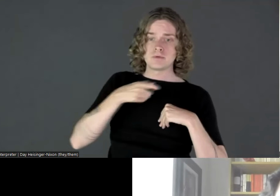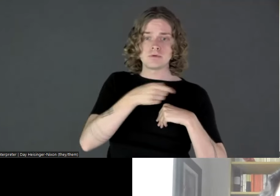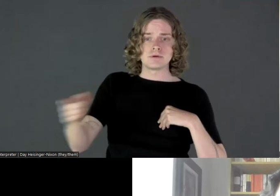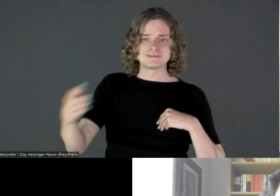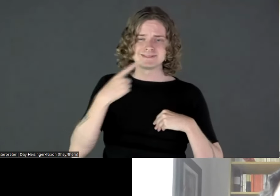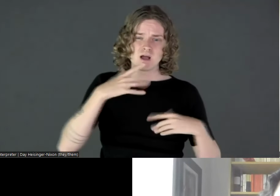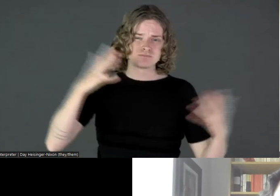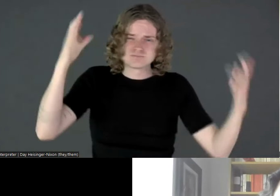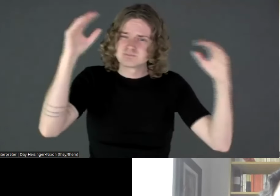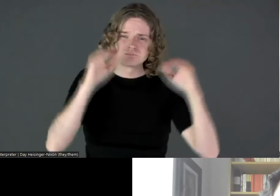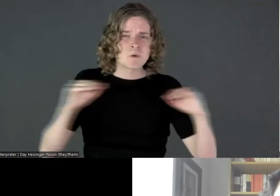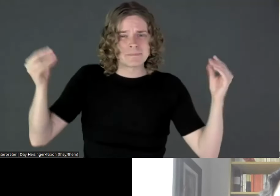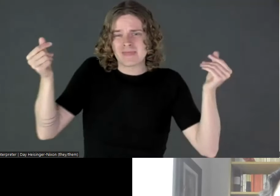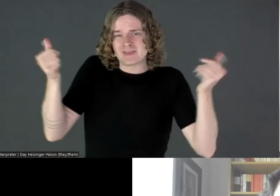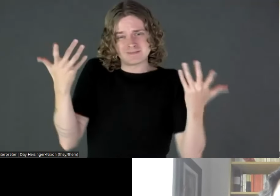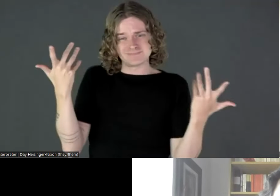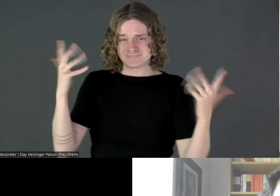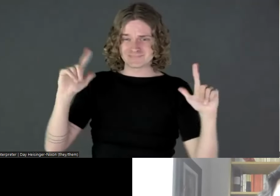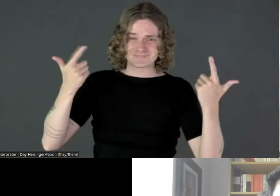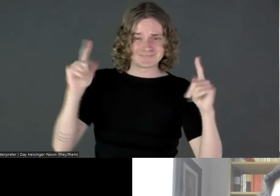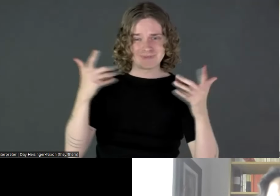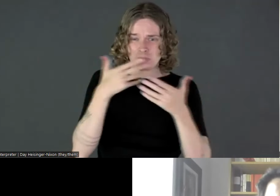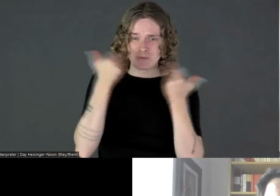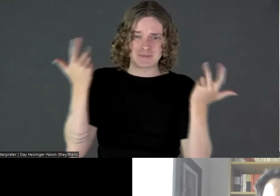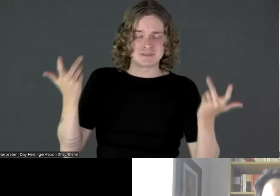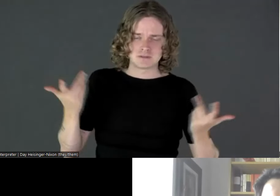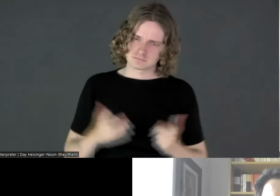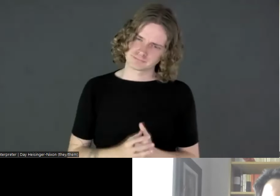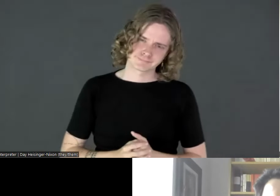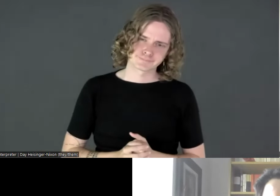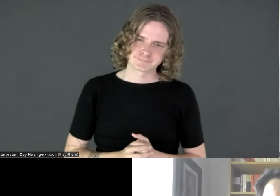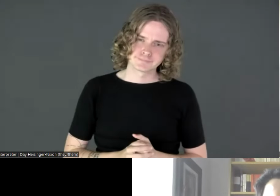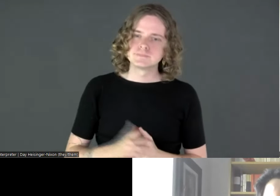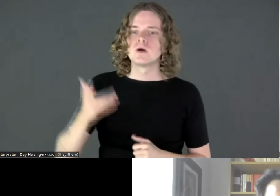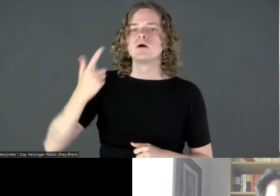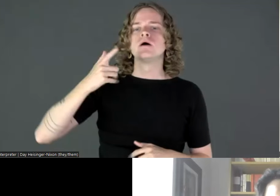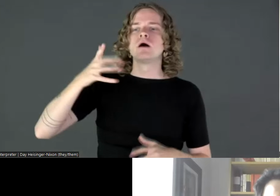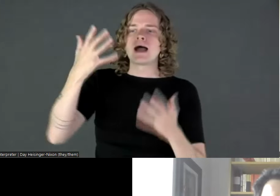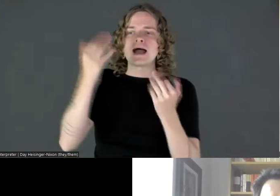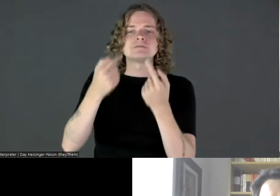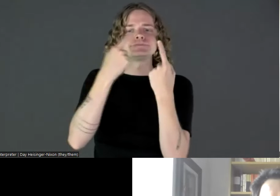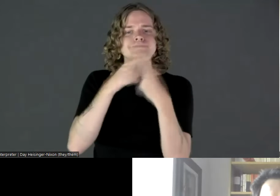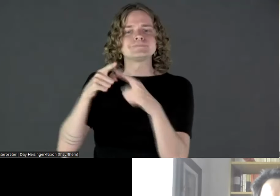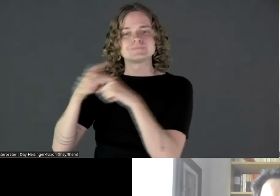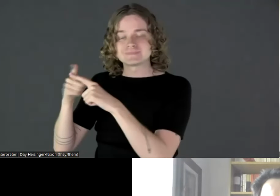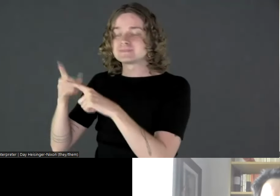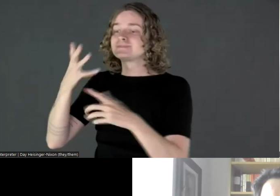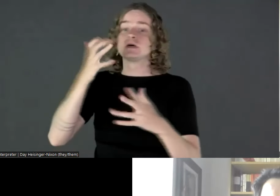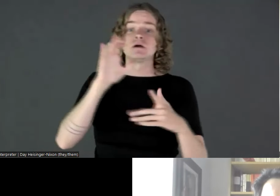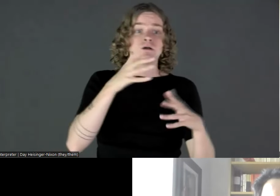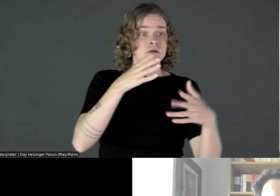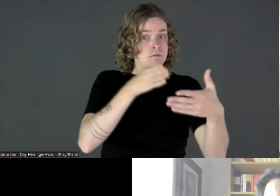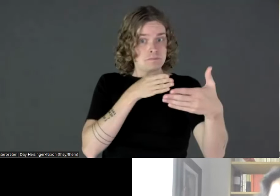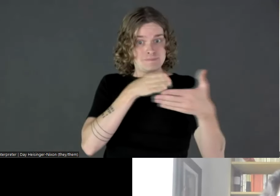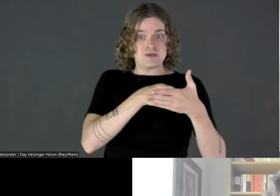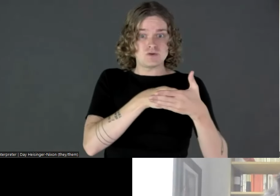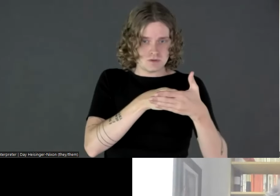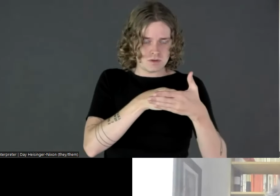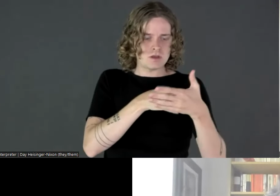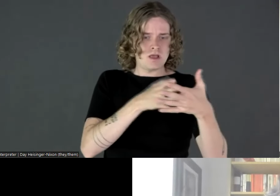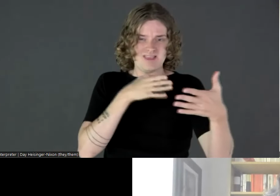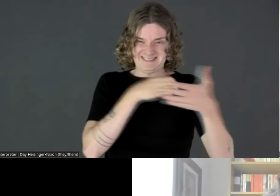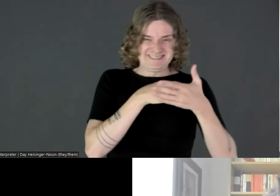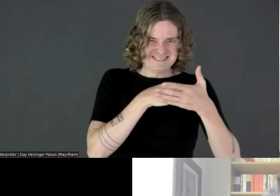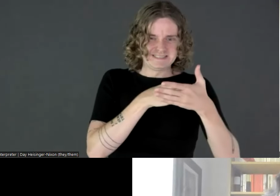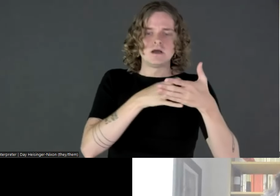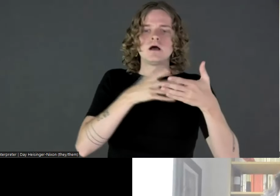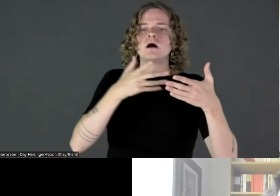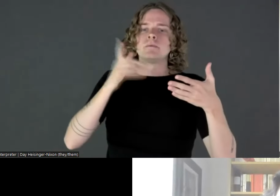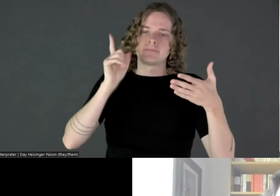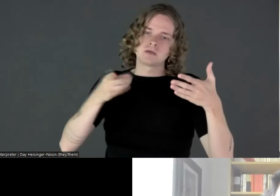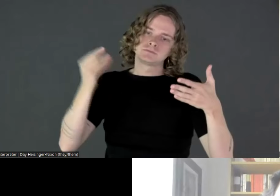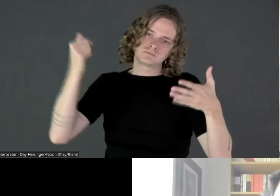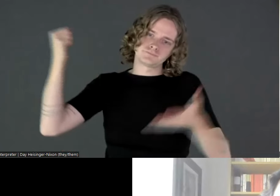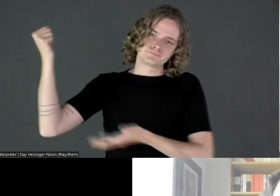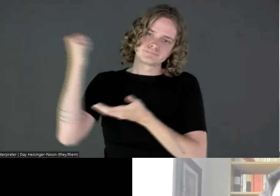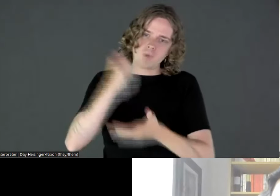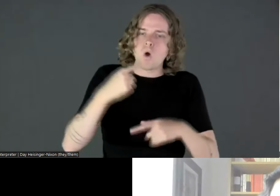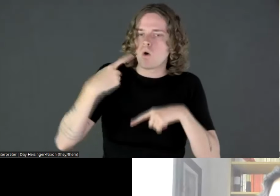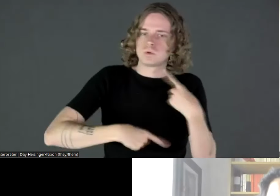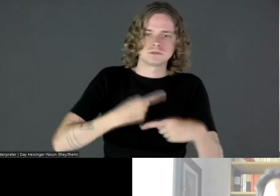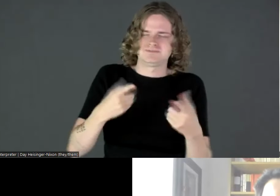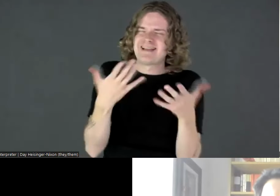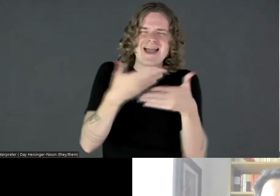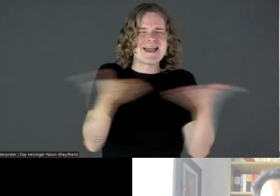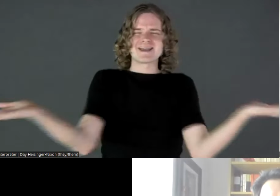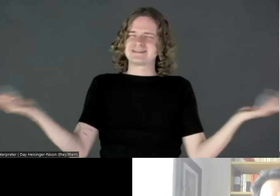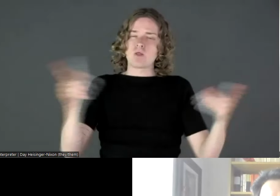any technical area is required. Yes, advocacy is important. But more so when we talk about